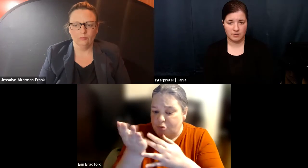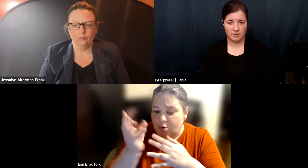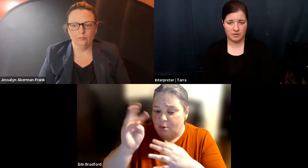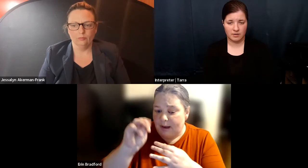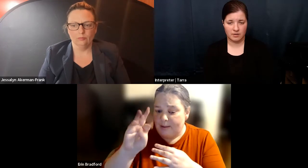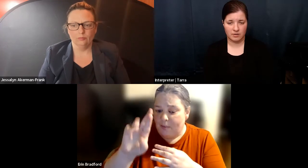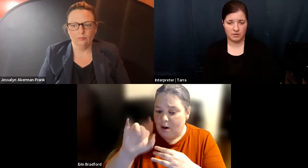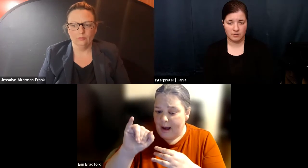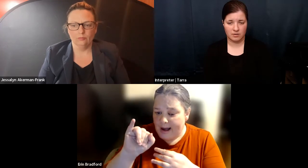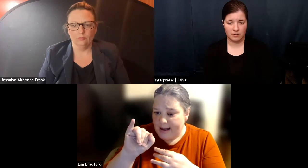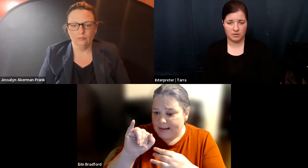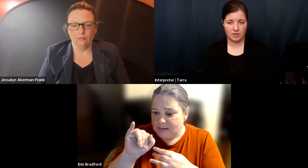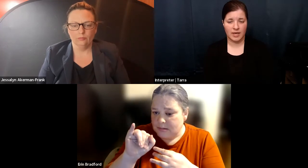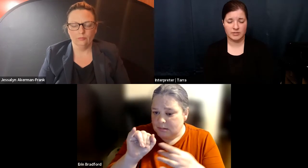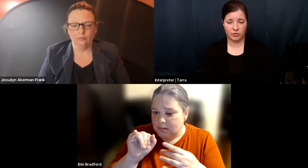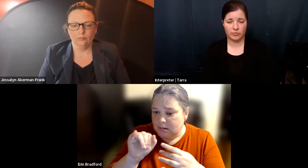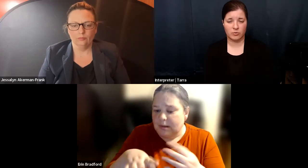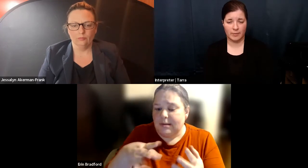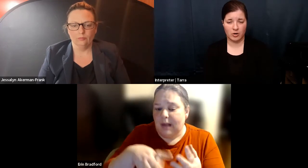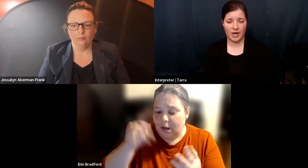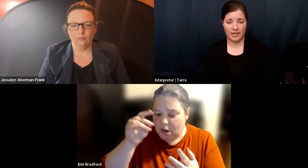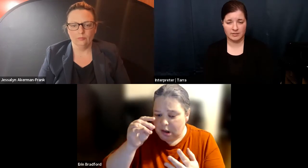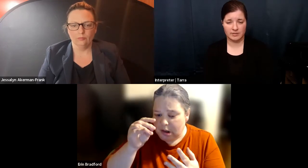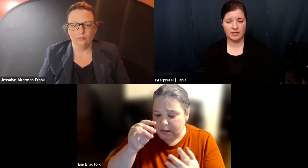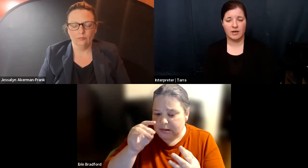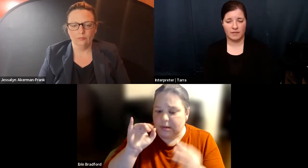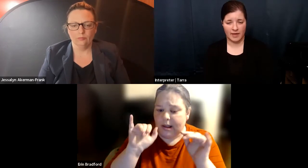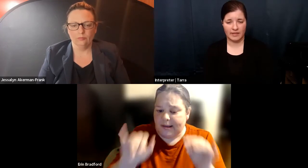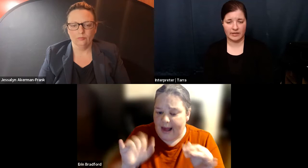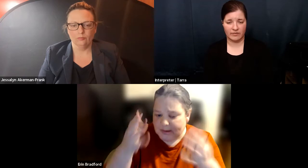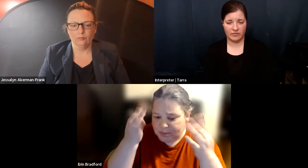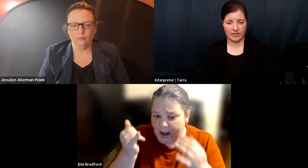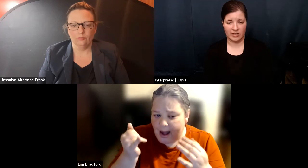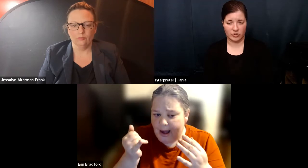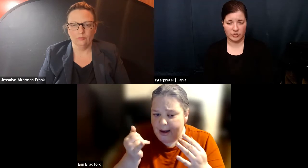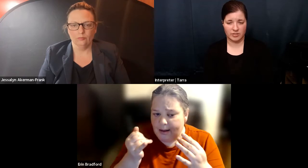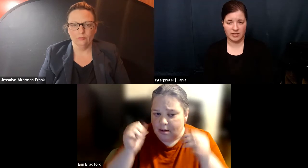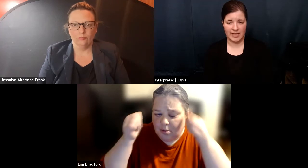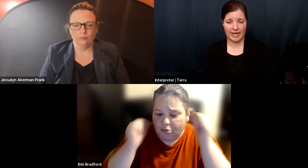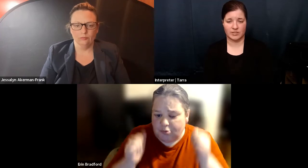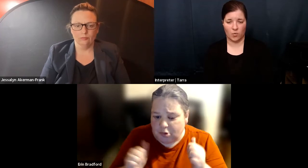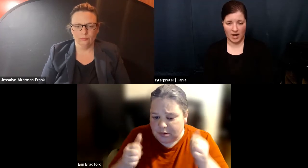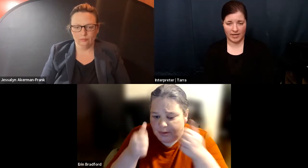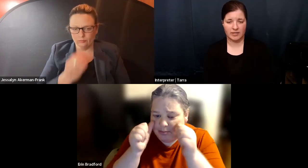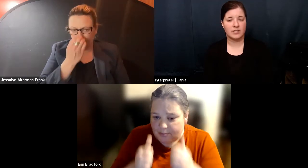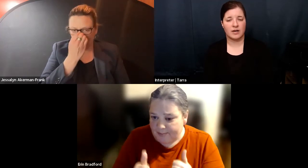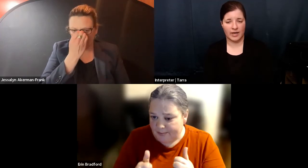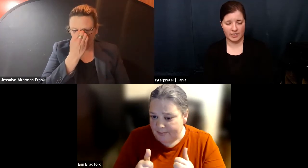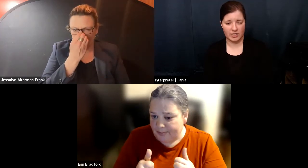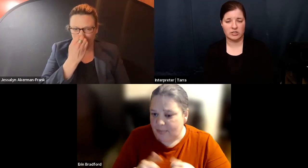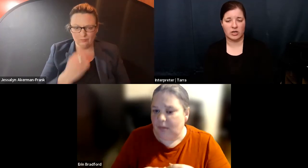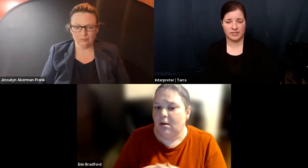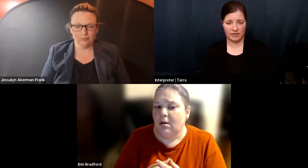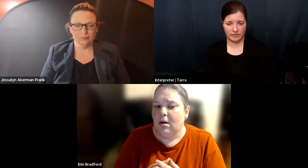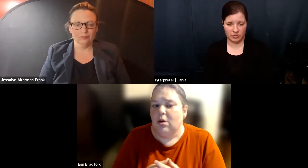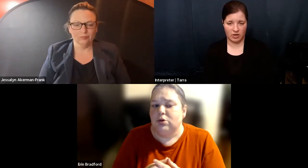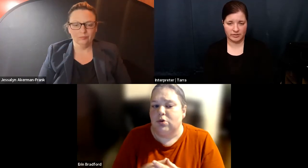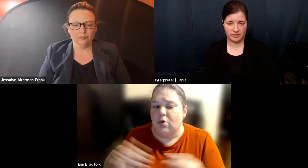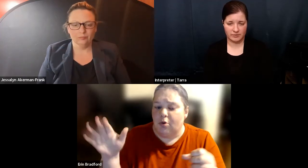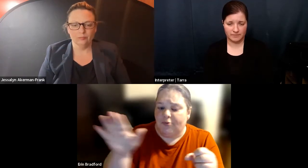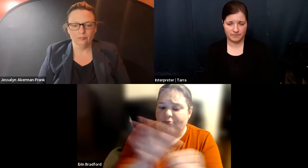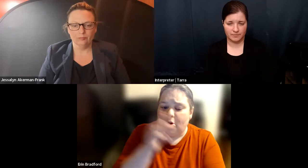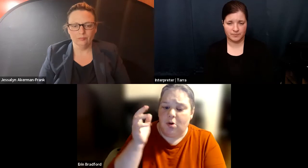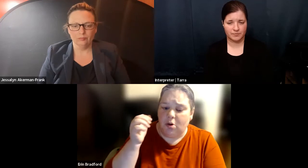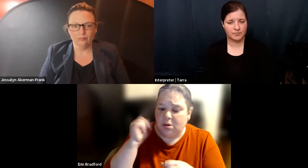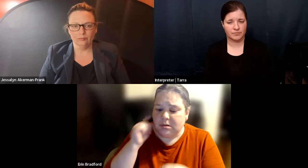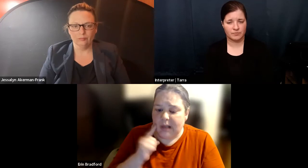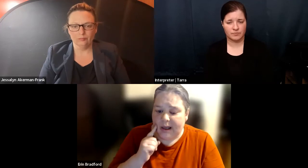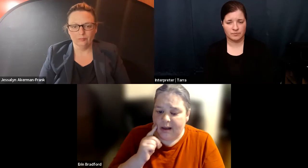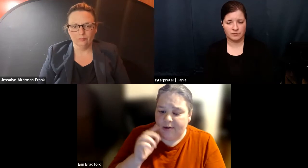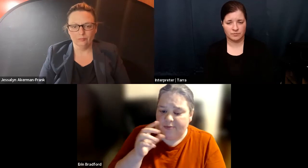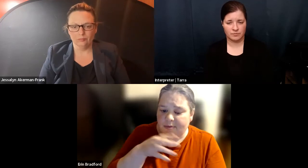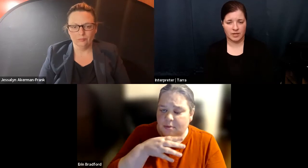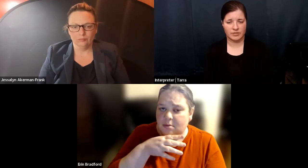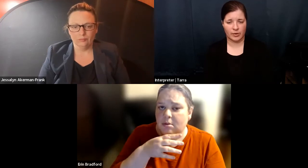also in my vision.